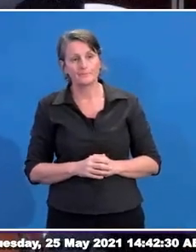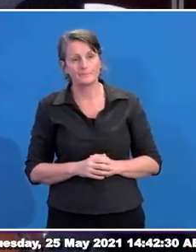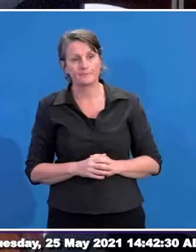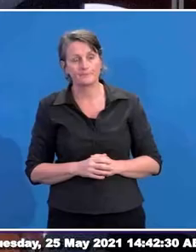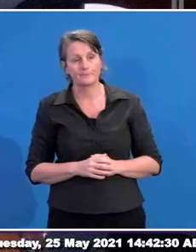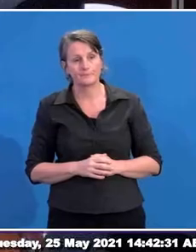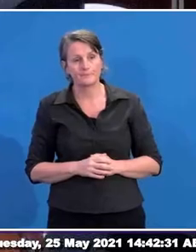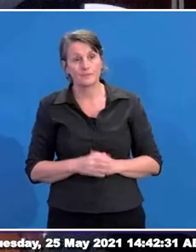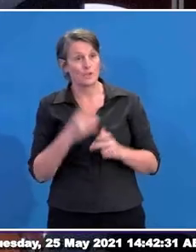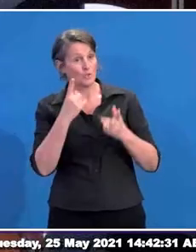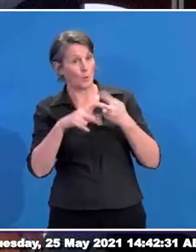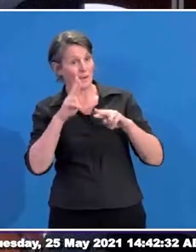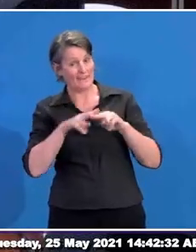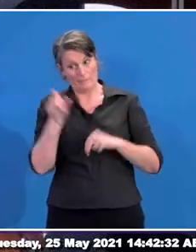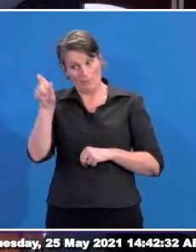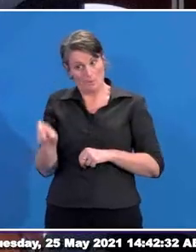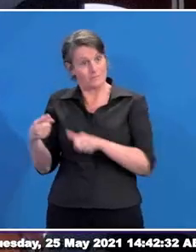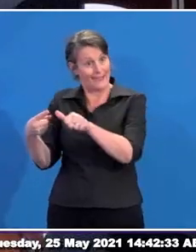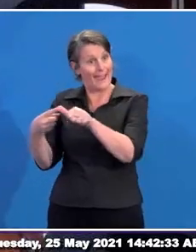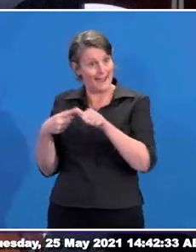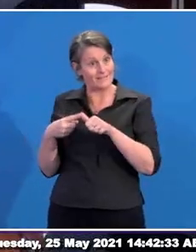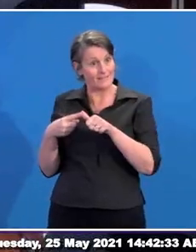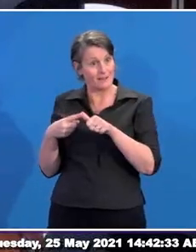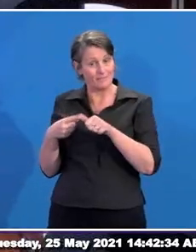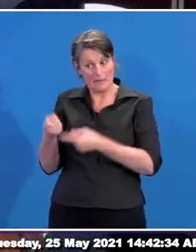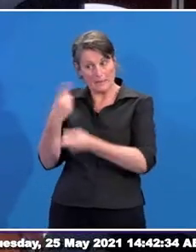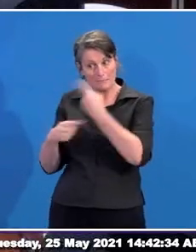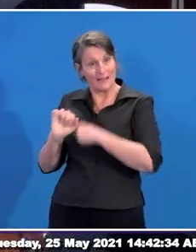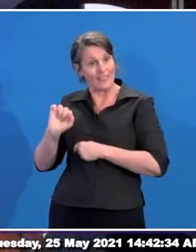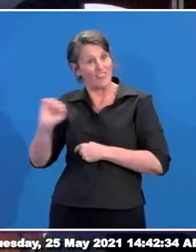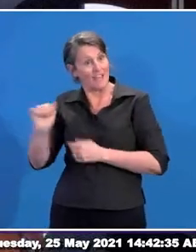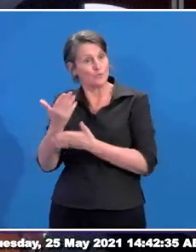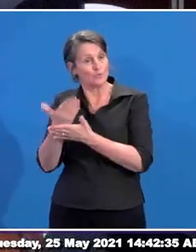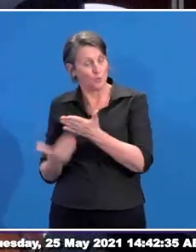does respond and provides you an account, what's the next step?